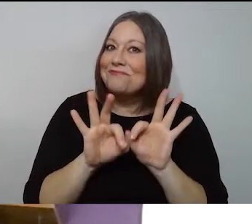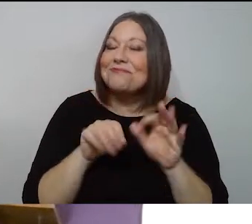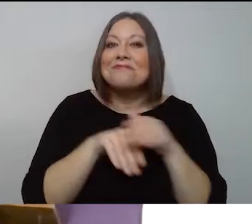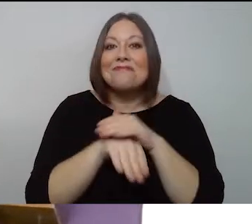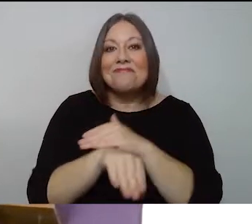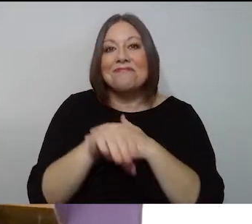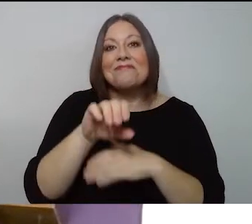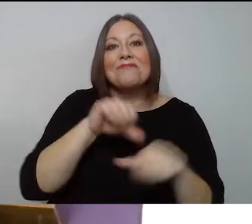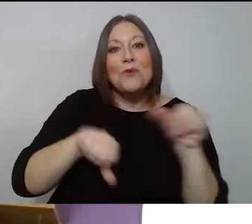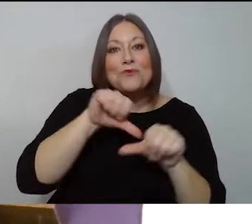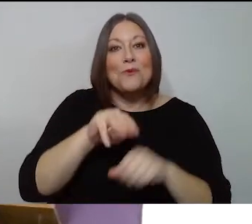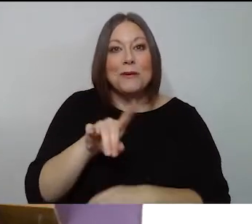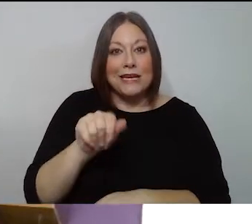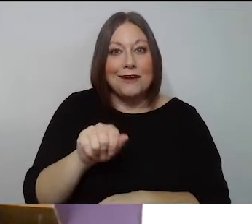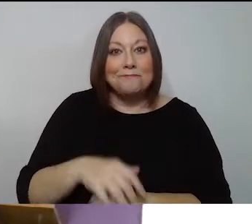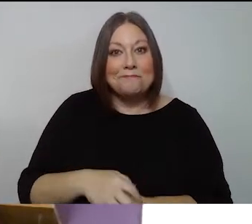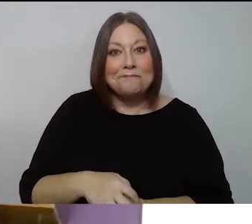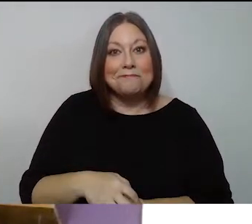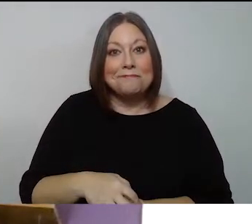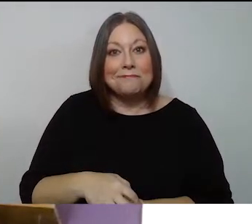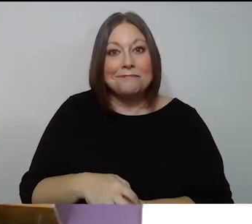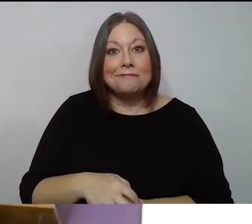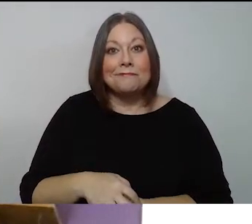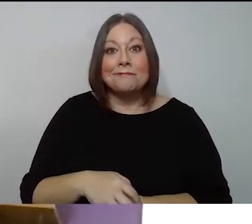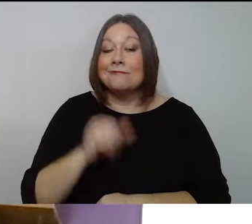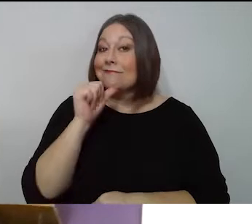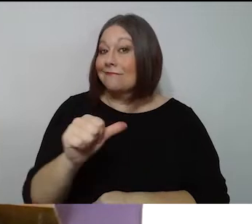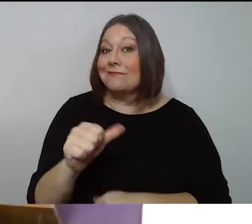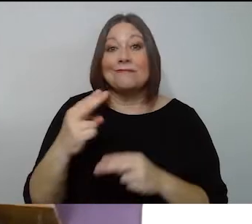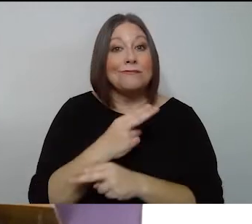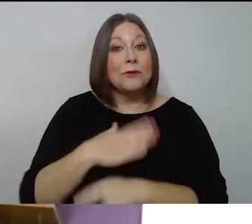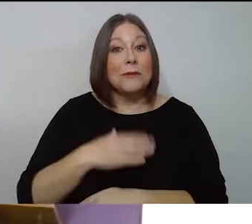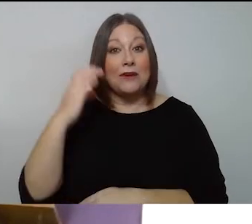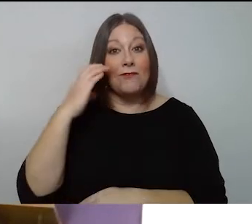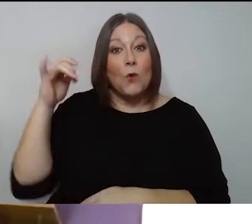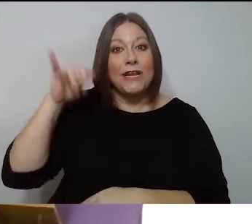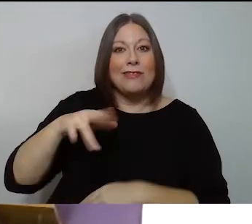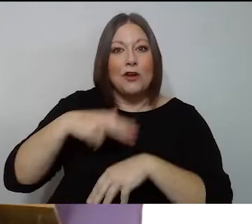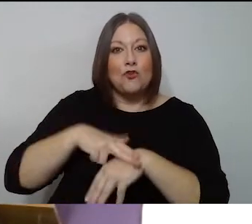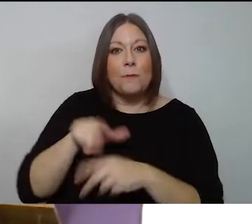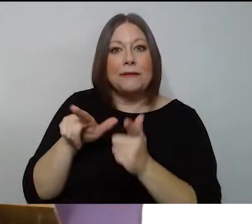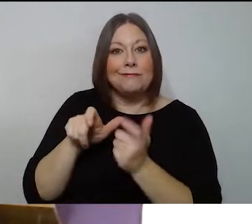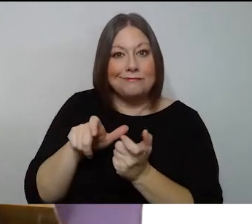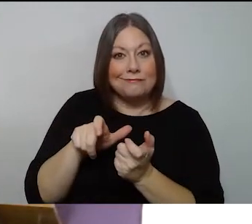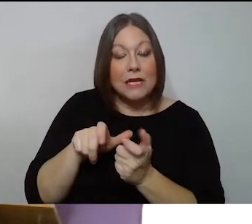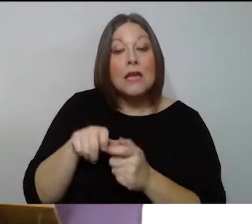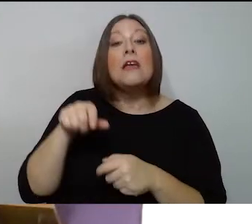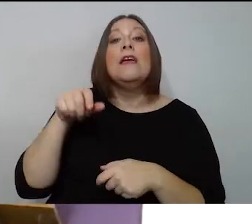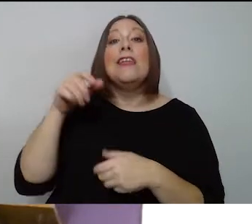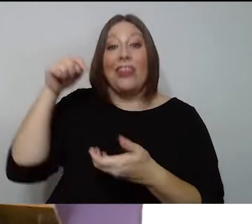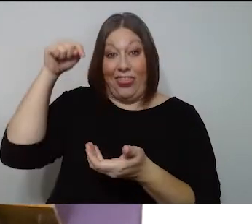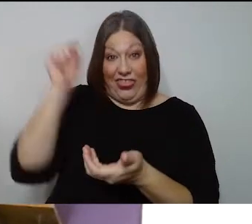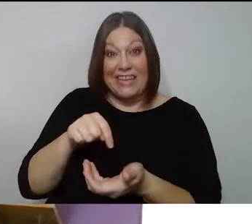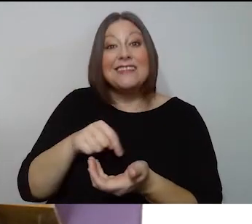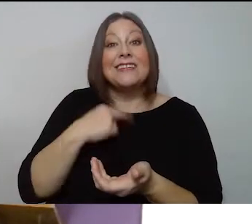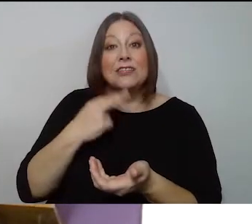access social media. I do not use my phone at this rate. This is the rate that I use voice-over.